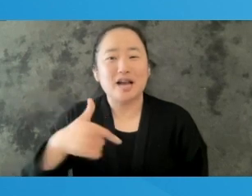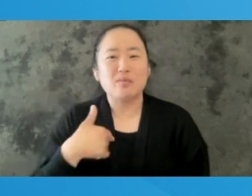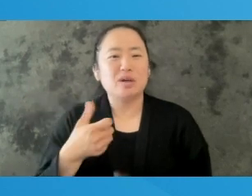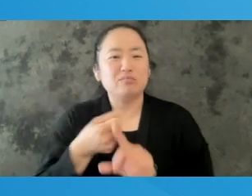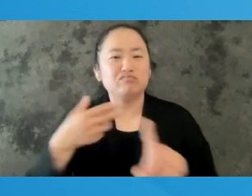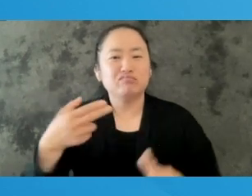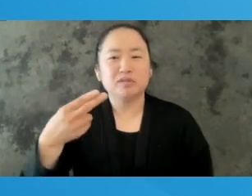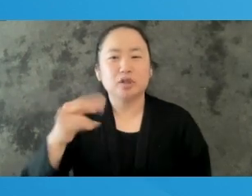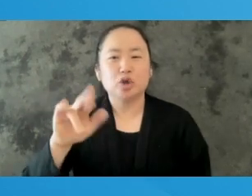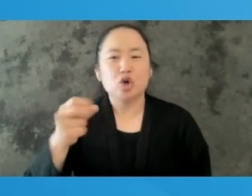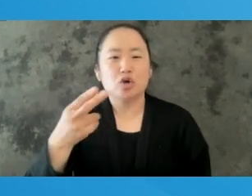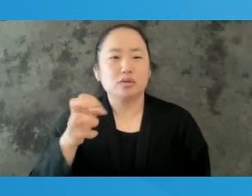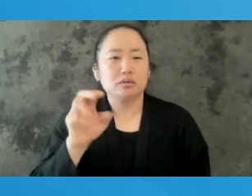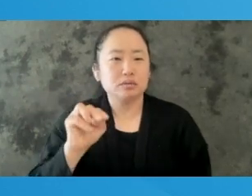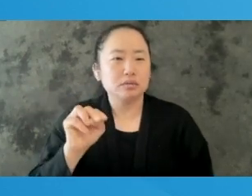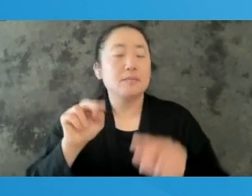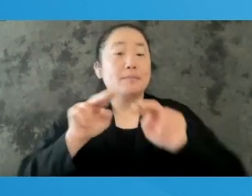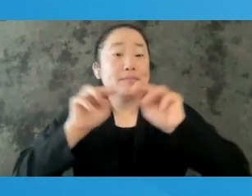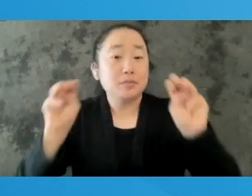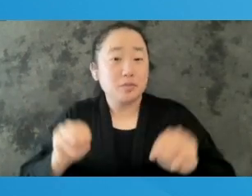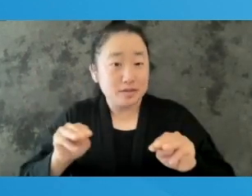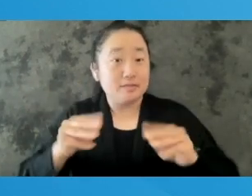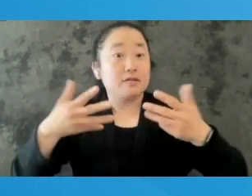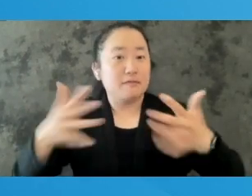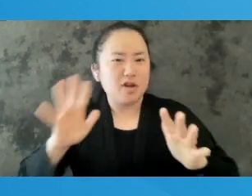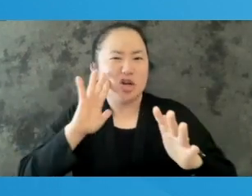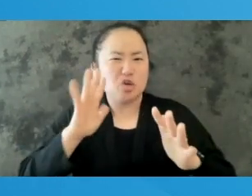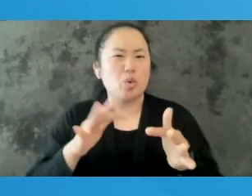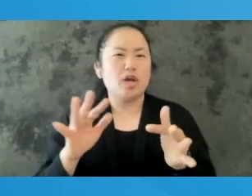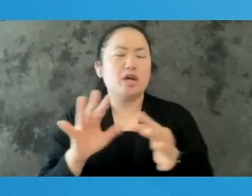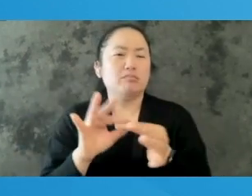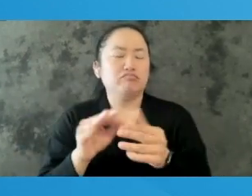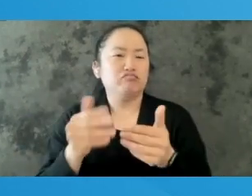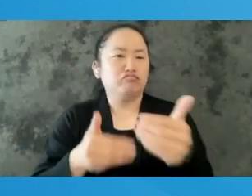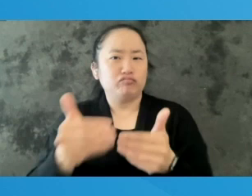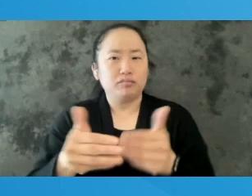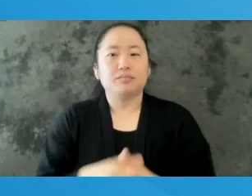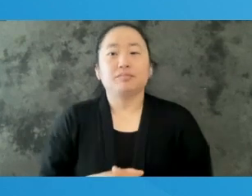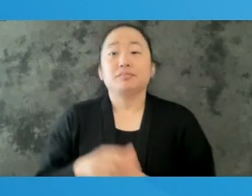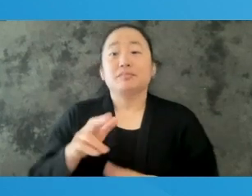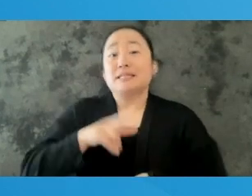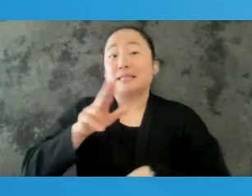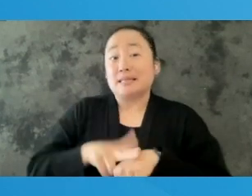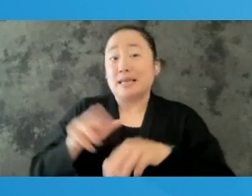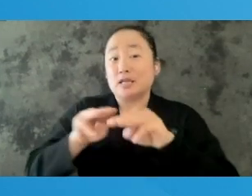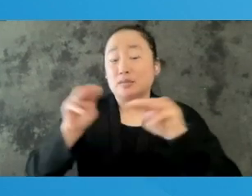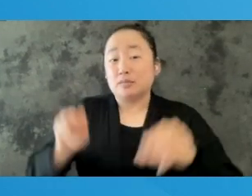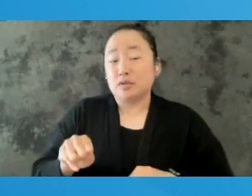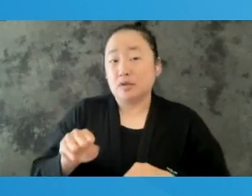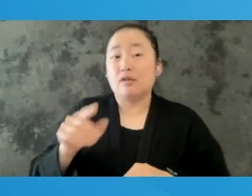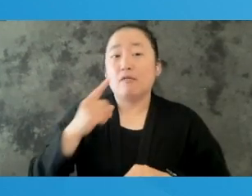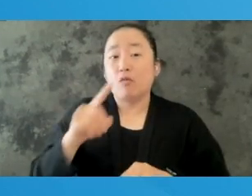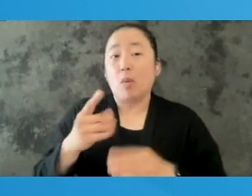into our program. The Hirshhorn is the National Museum of Modern and Contemporary Art.